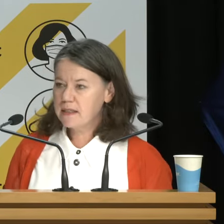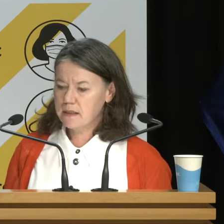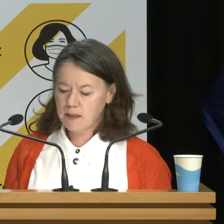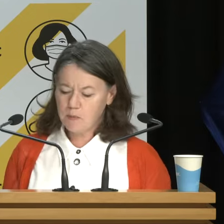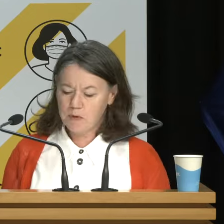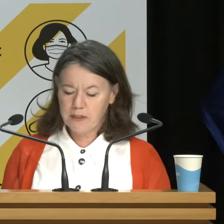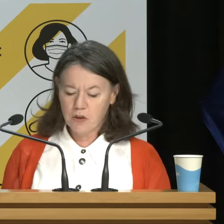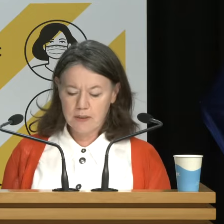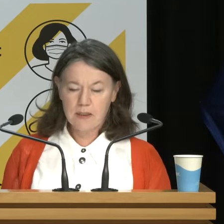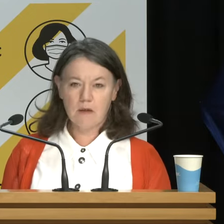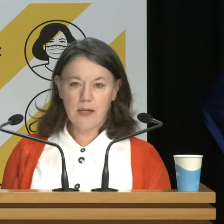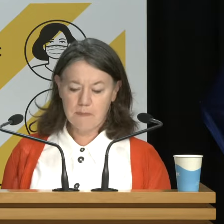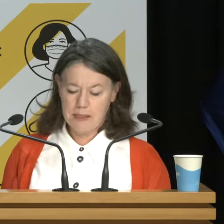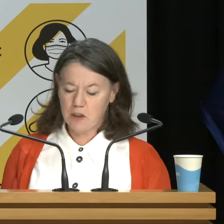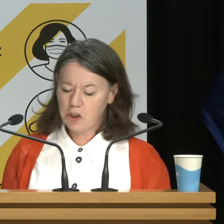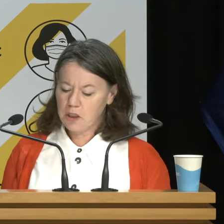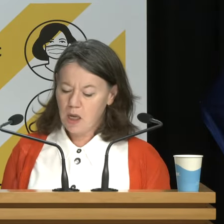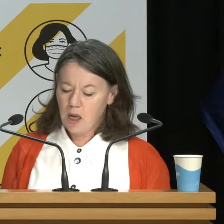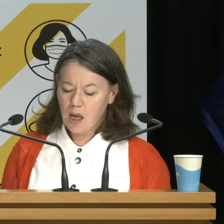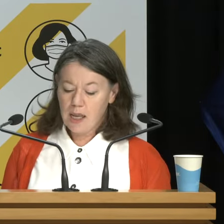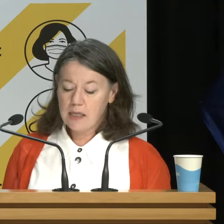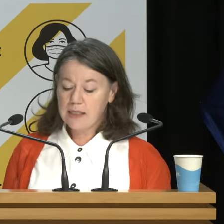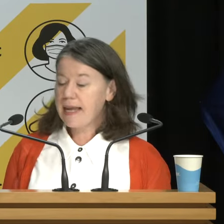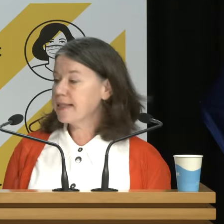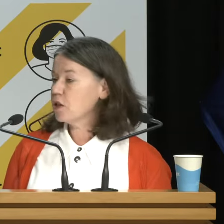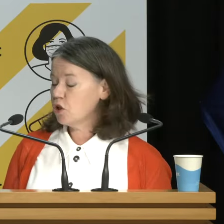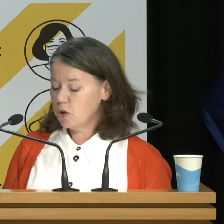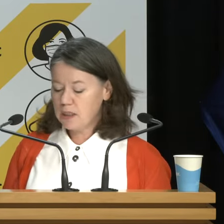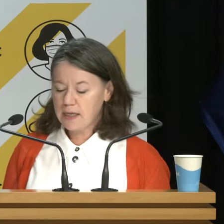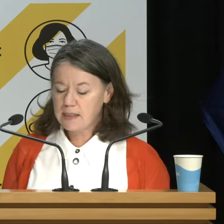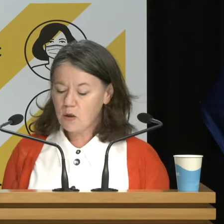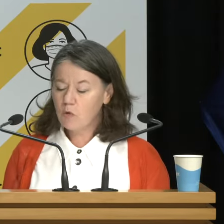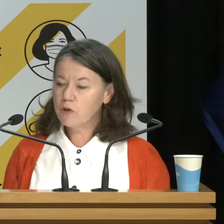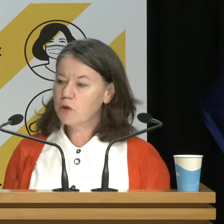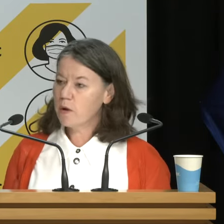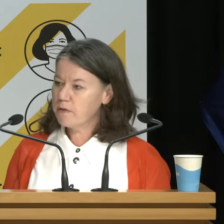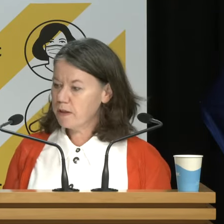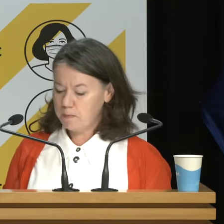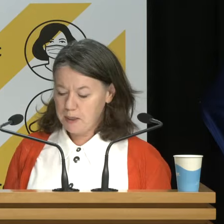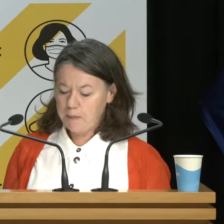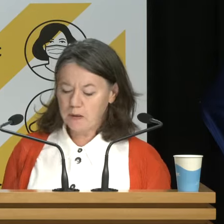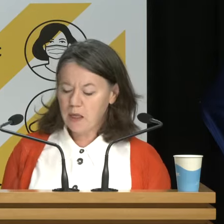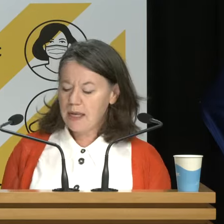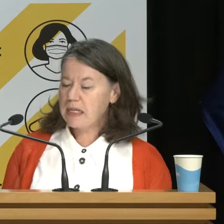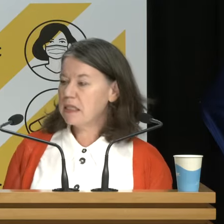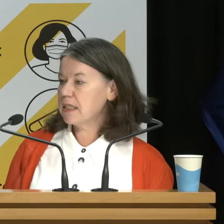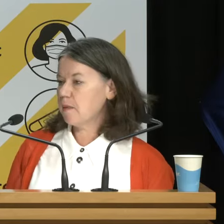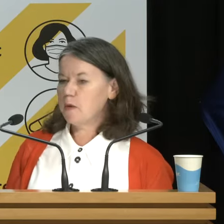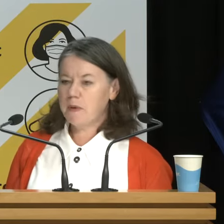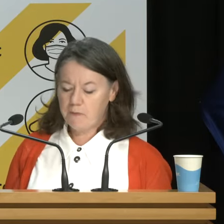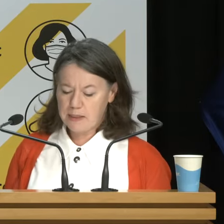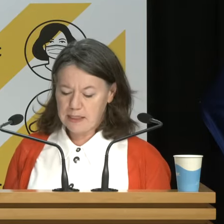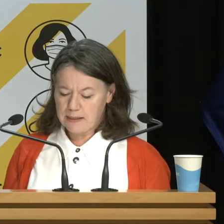assurance that there isn't